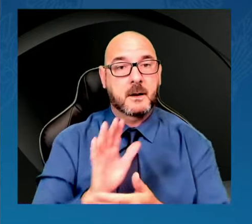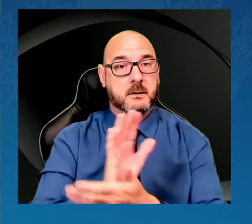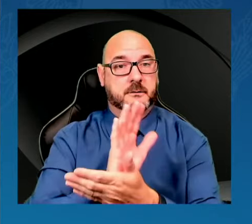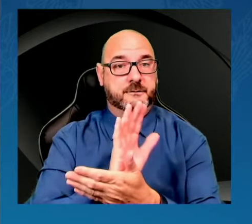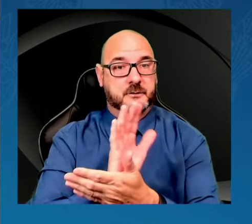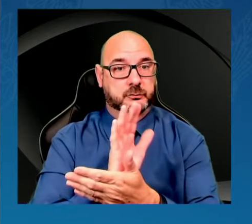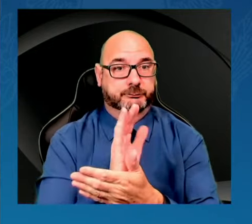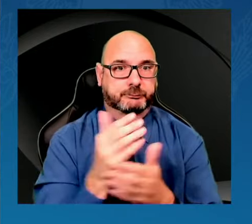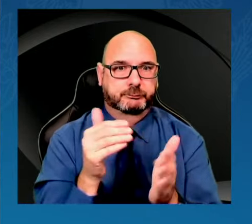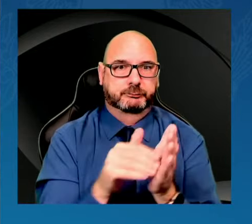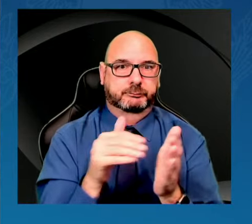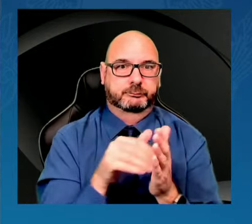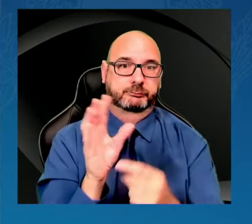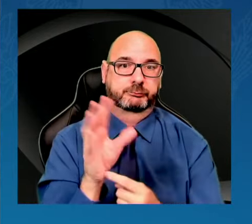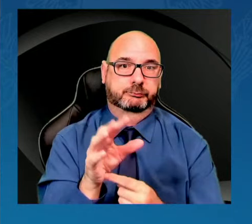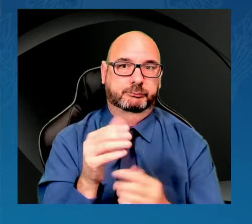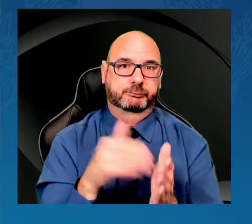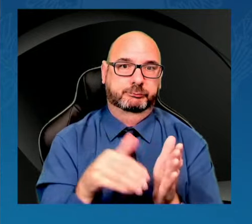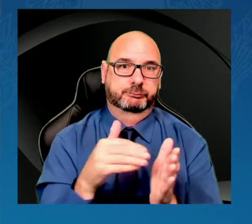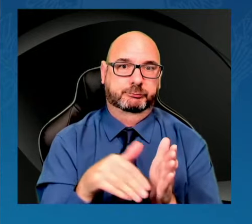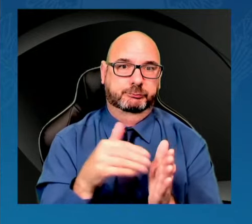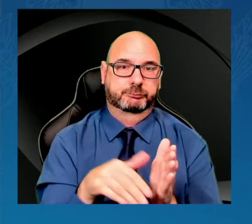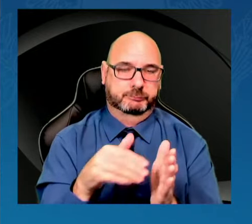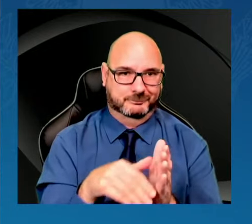I think that's my career highlight right there.